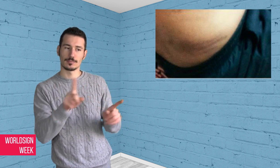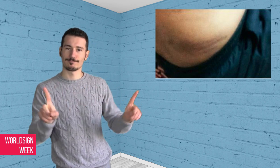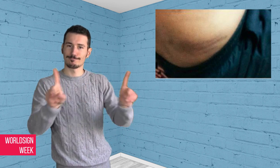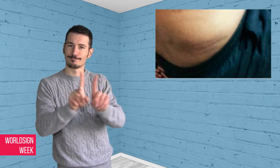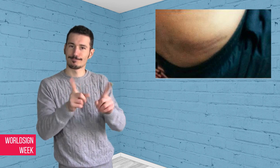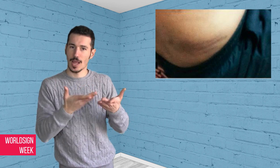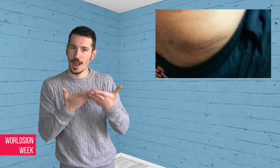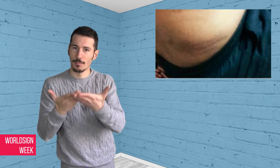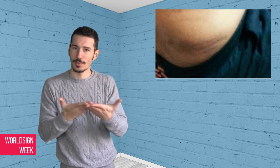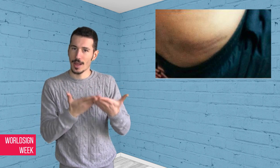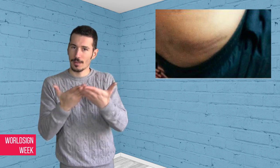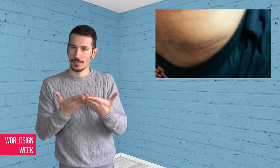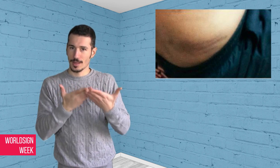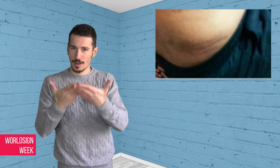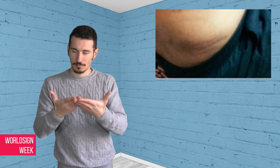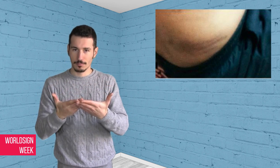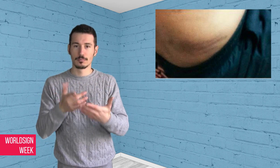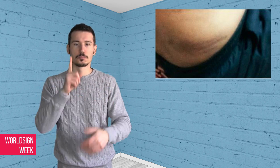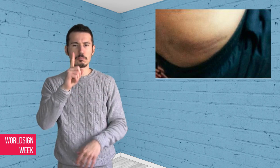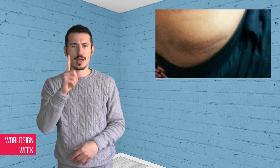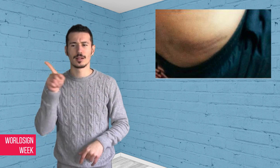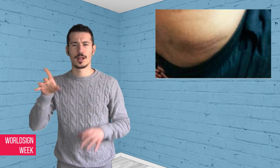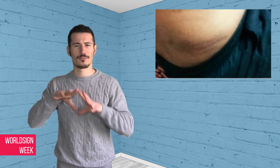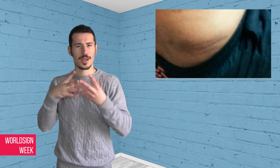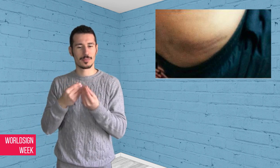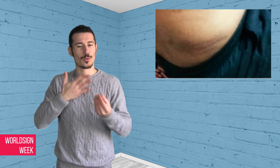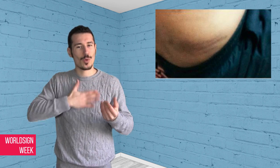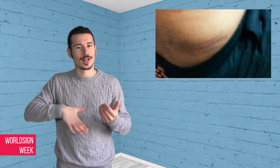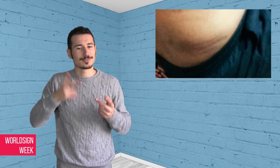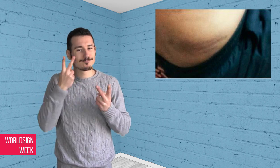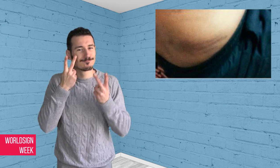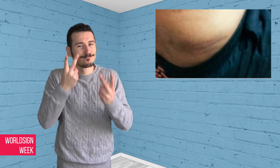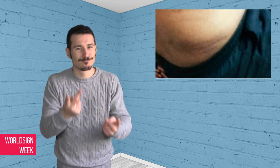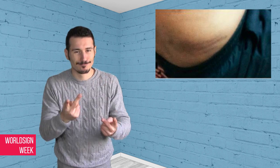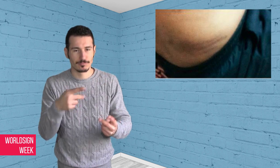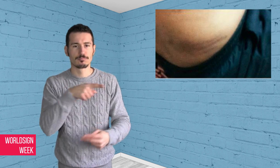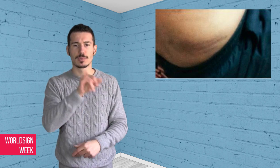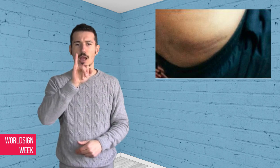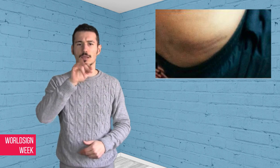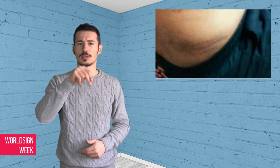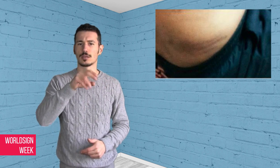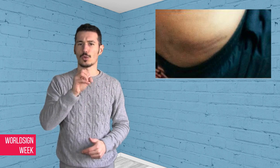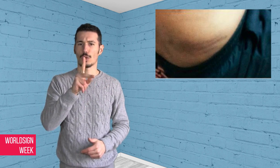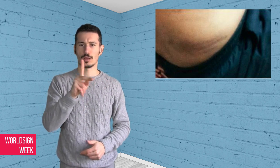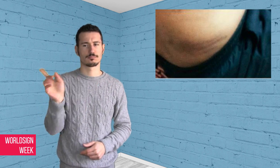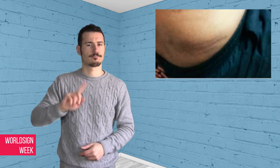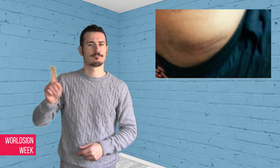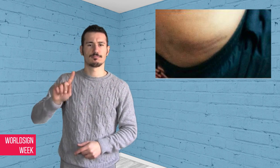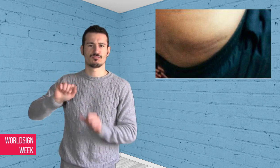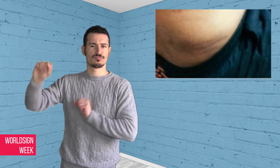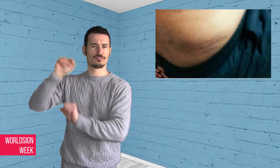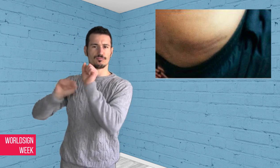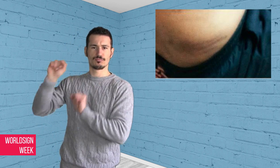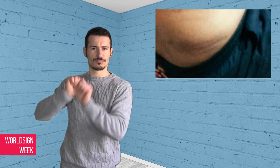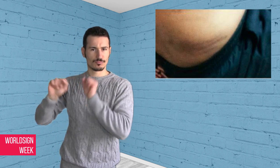action. Finally when Inok handed him over. The family was shocked to see bruises and